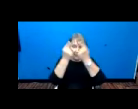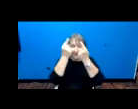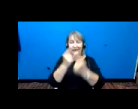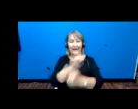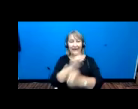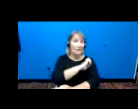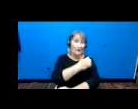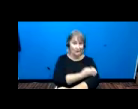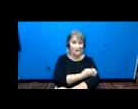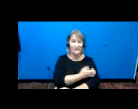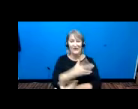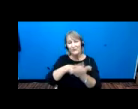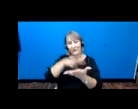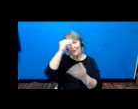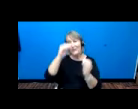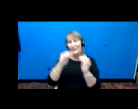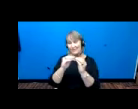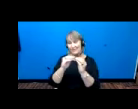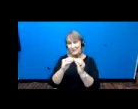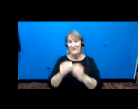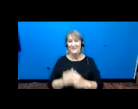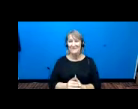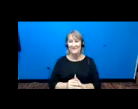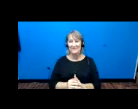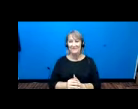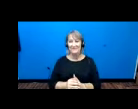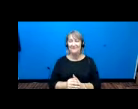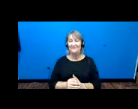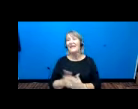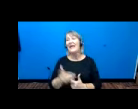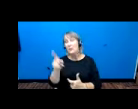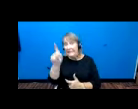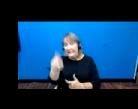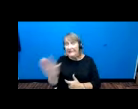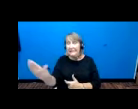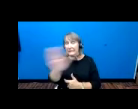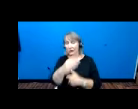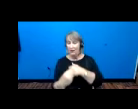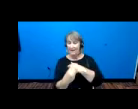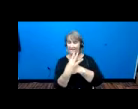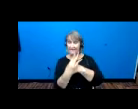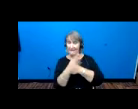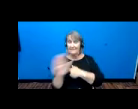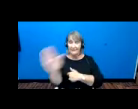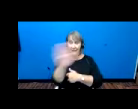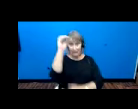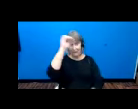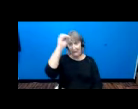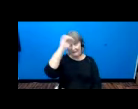so you can learn more about this important project, and we absolutely need y’all as we're spreading these messages,